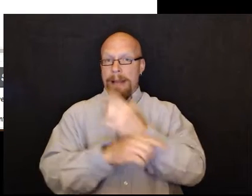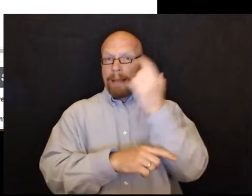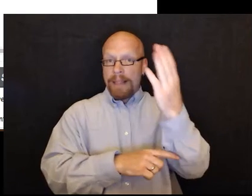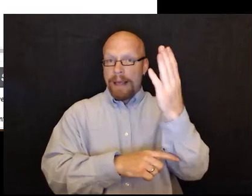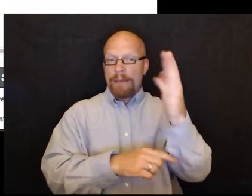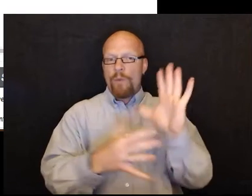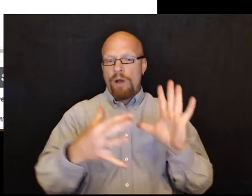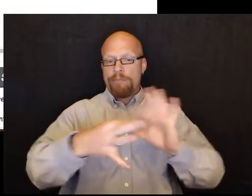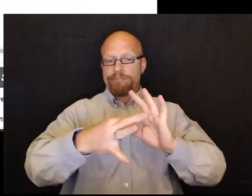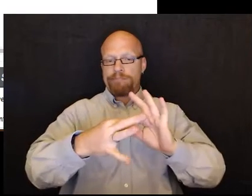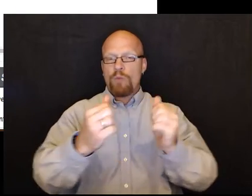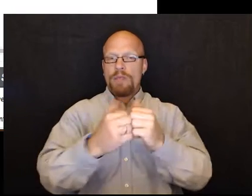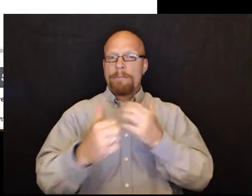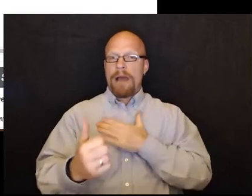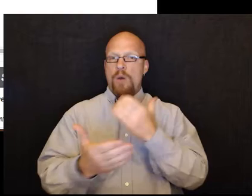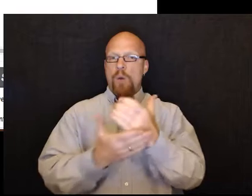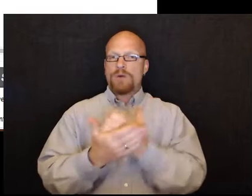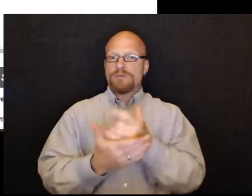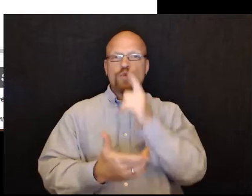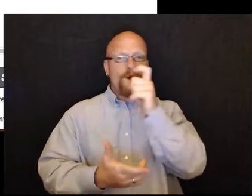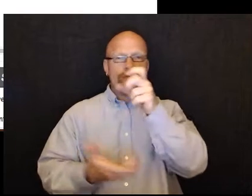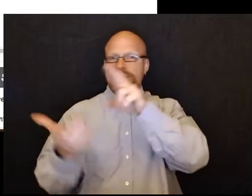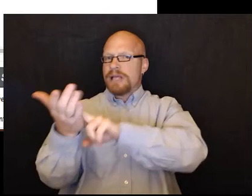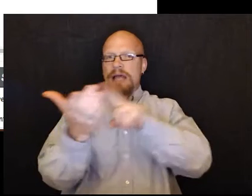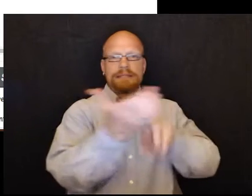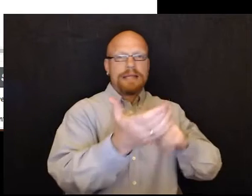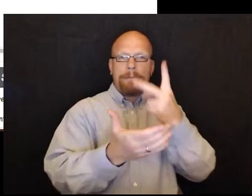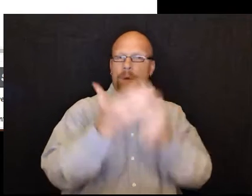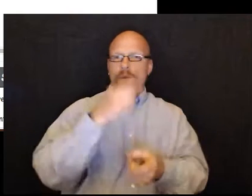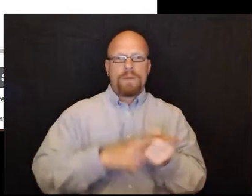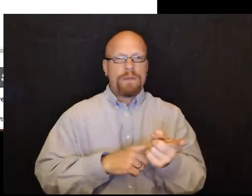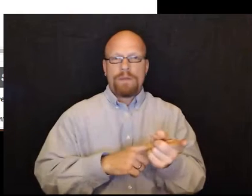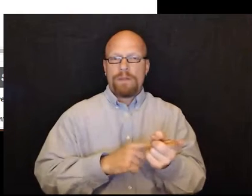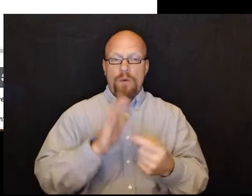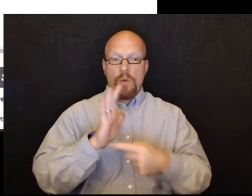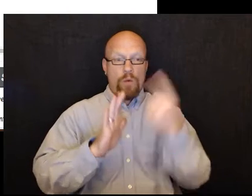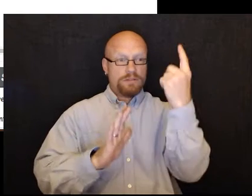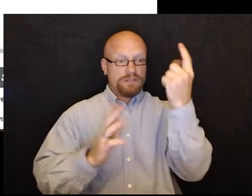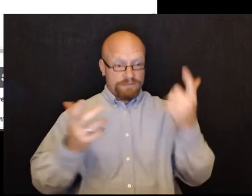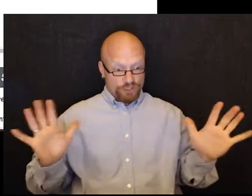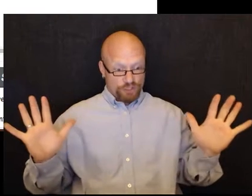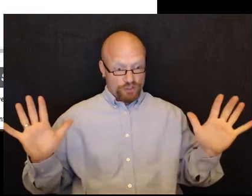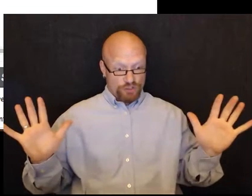you'll tear off the the the the covering and you'll use the access